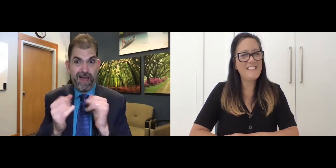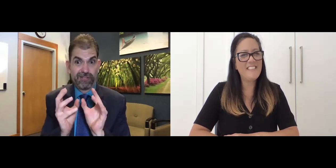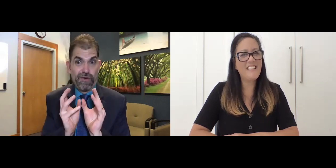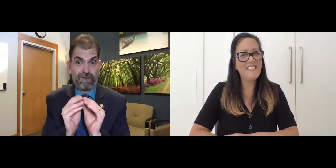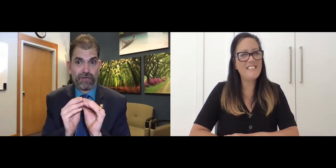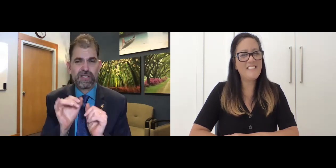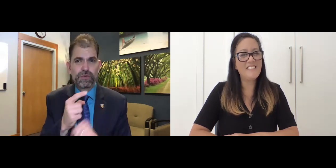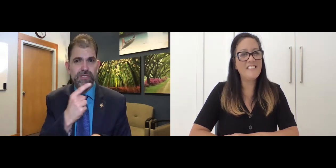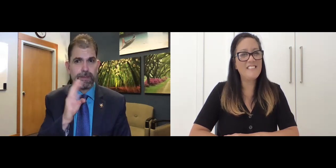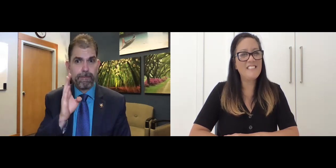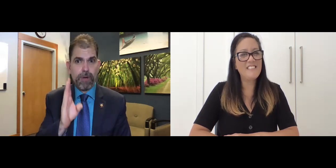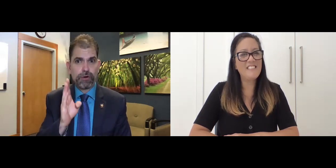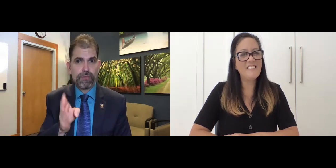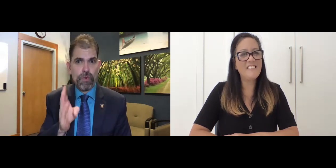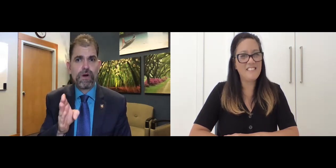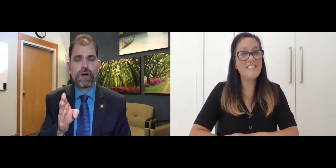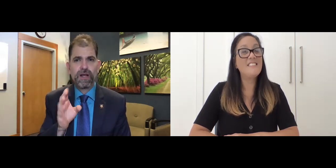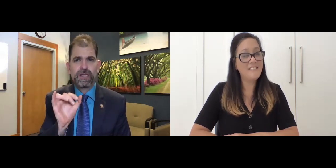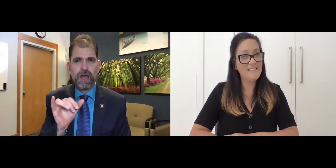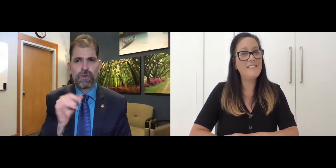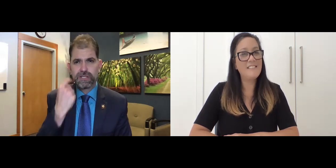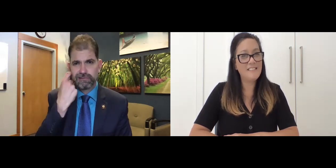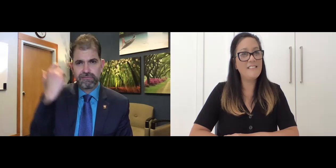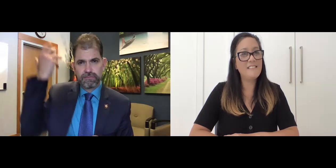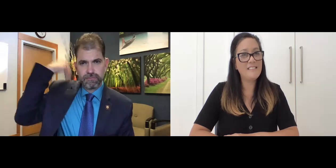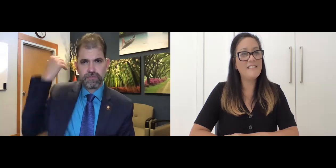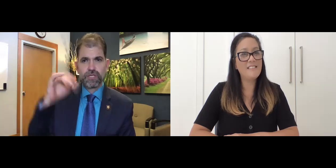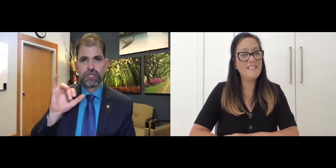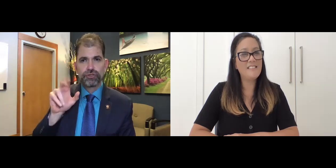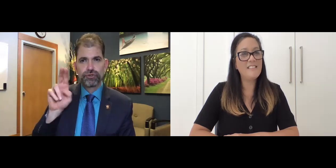and the last conference was in Baltimore, Maryland